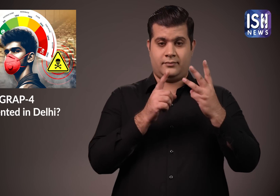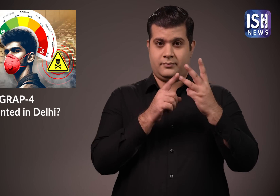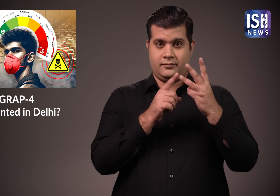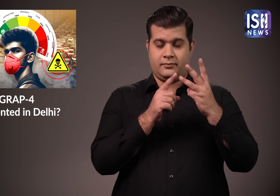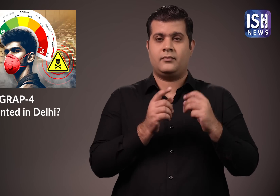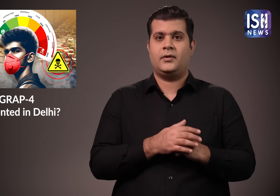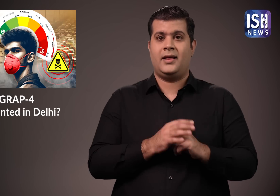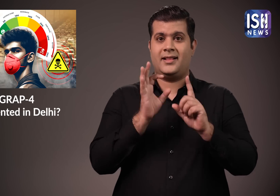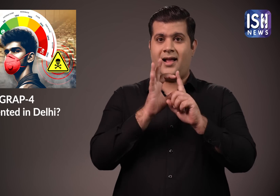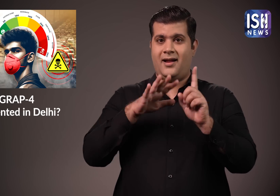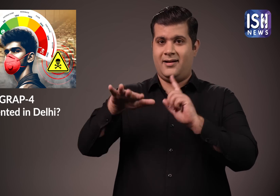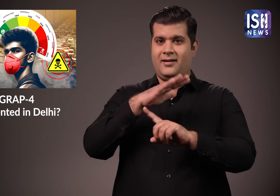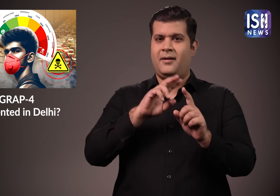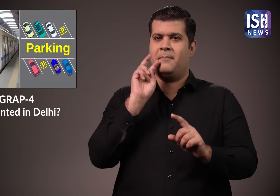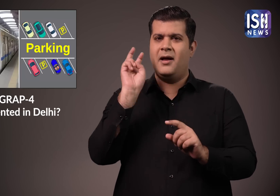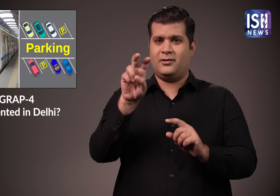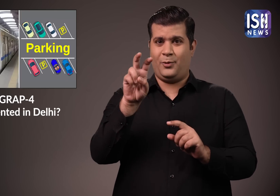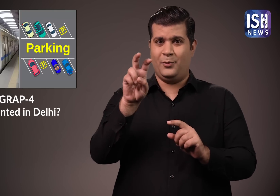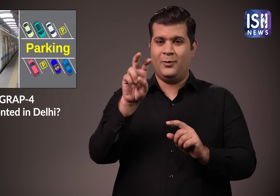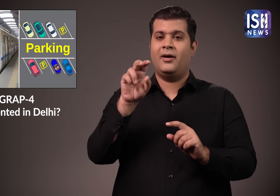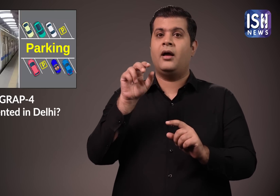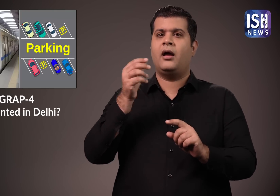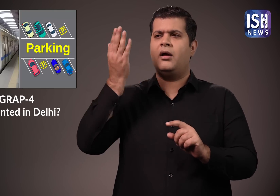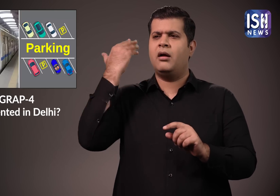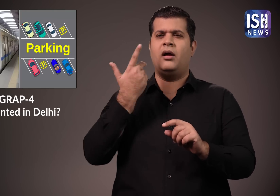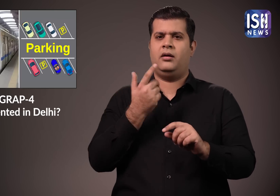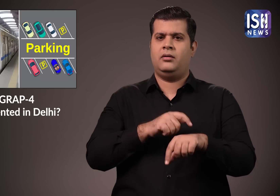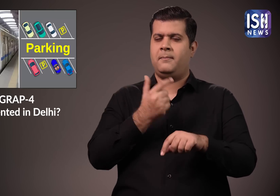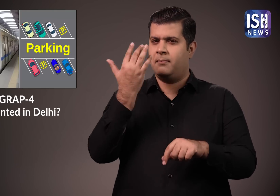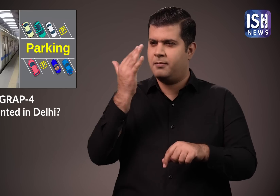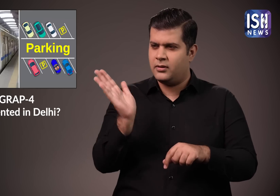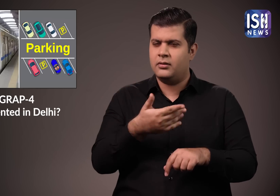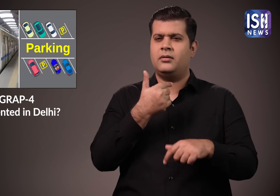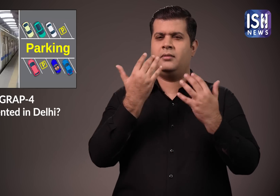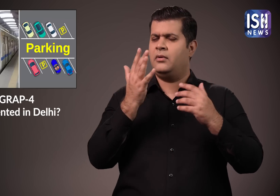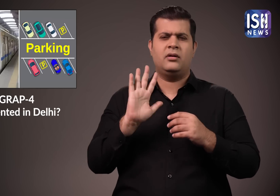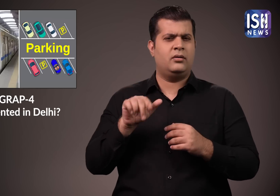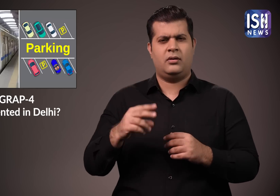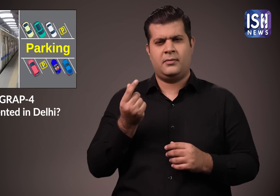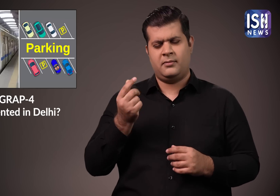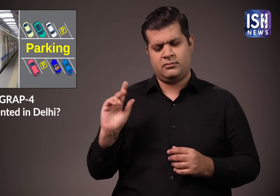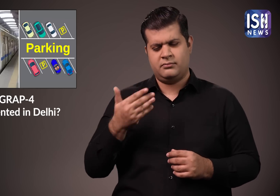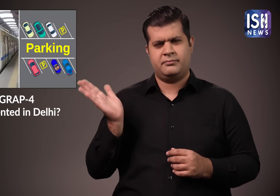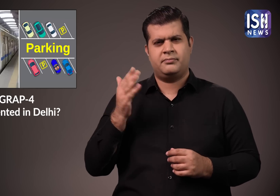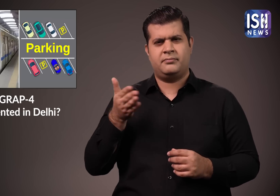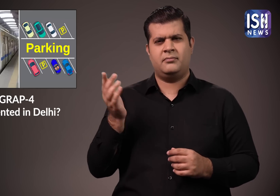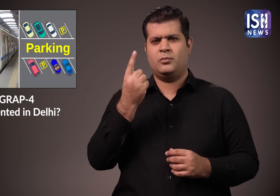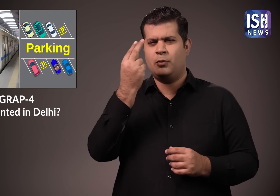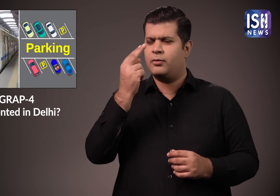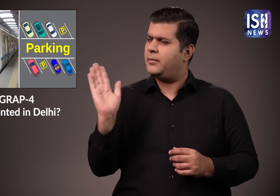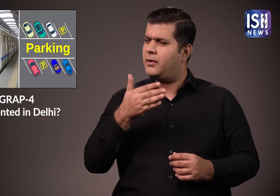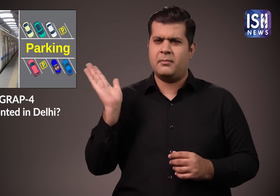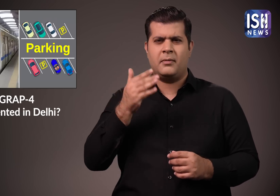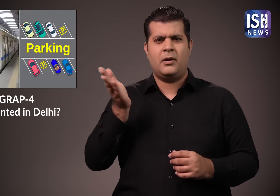3. The frequency of metros in Delhi have been increased